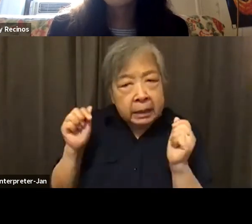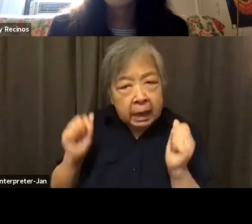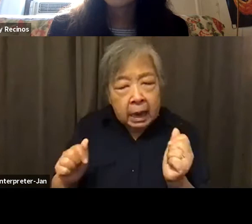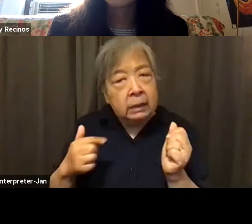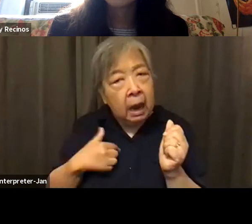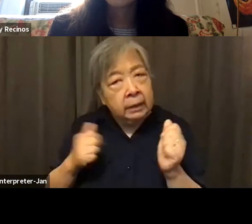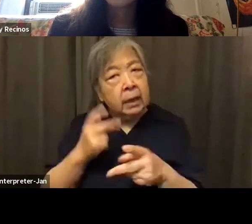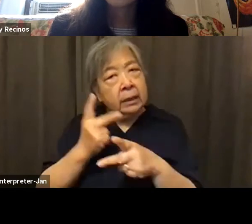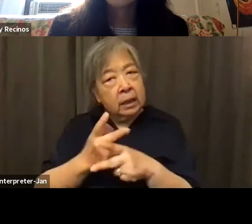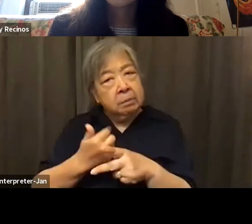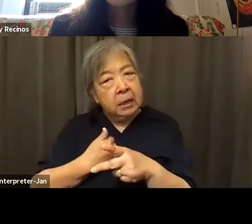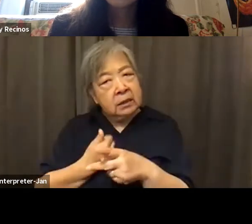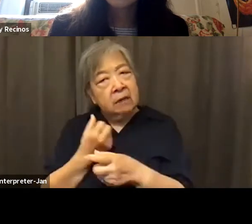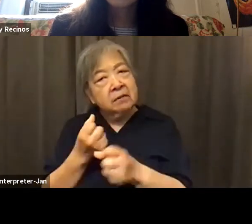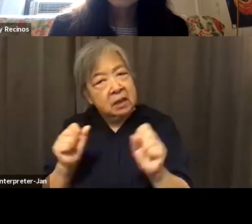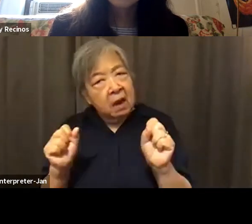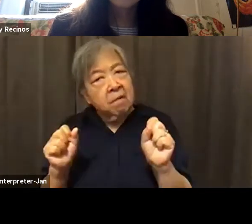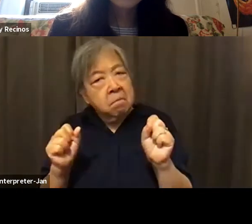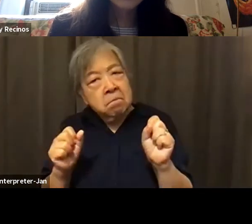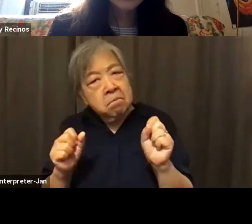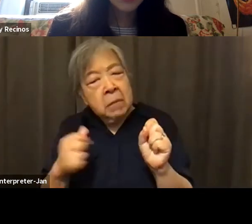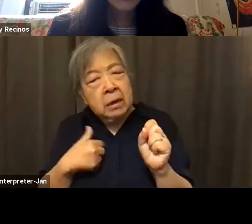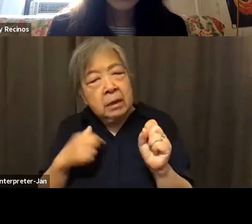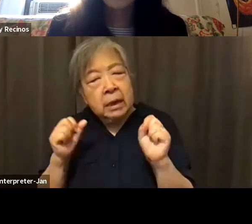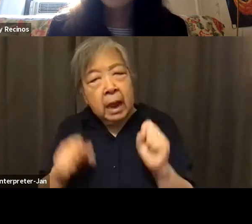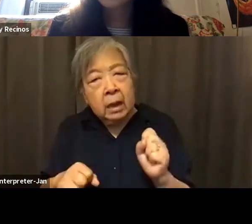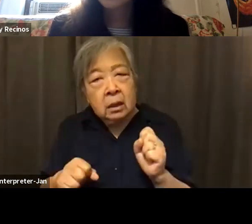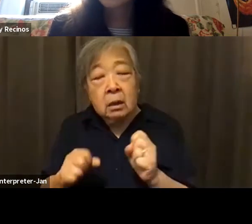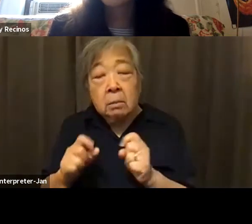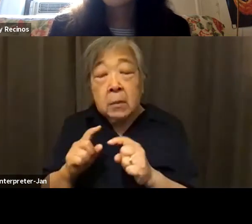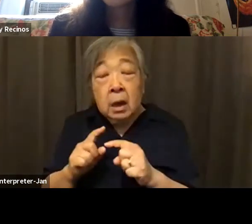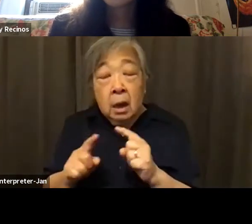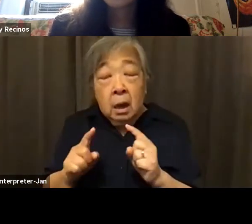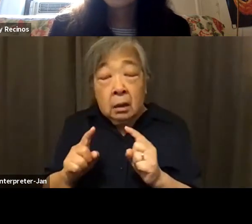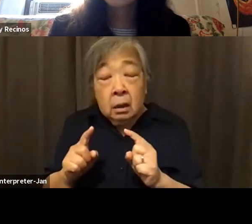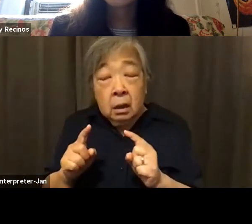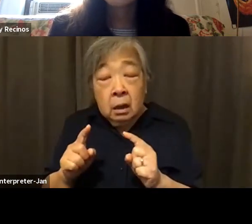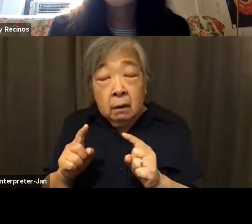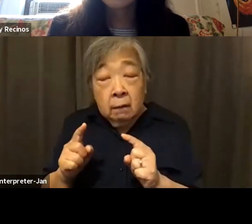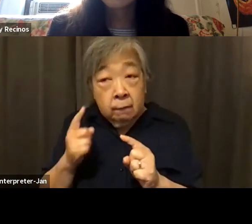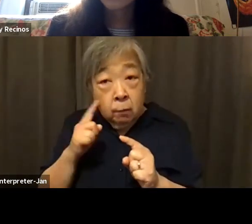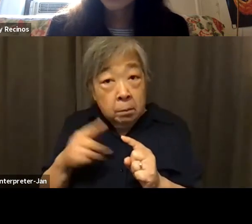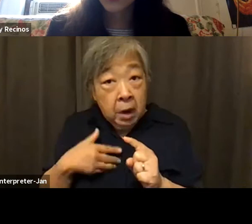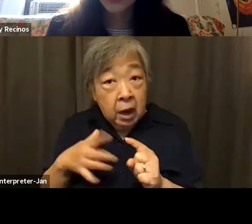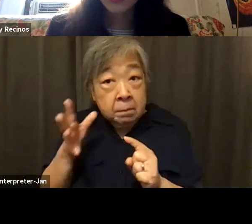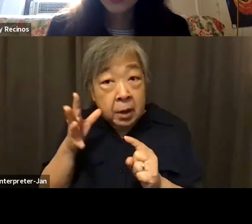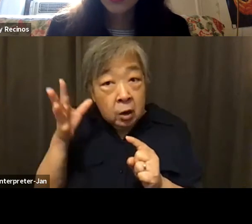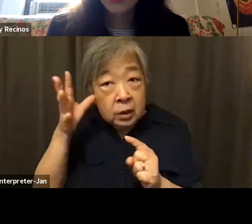And so I think it also did help though that they did leave their country at the end of